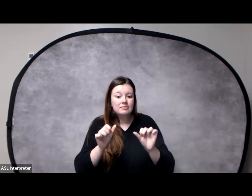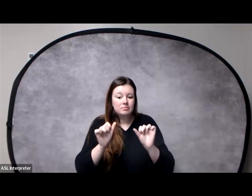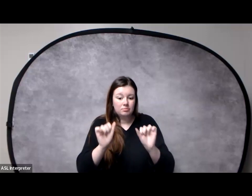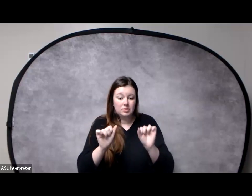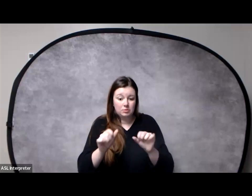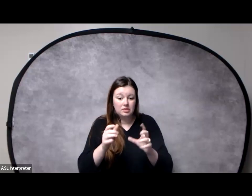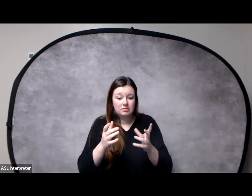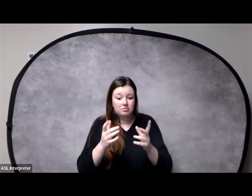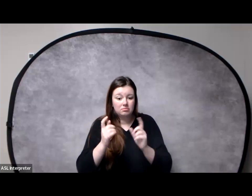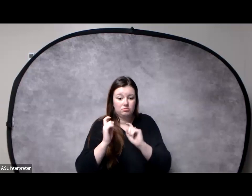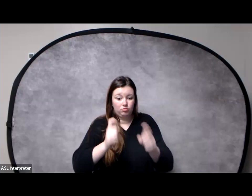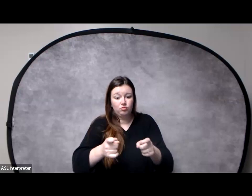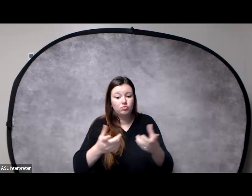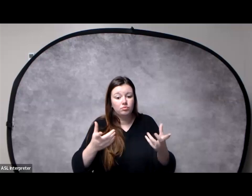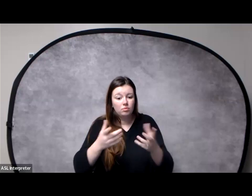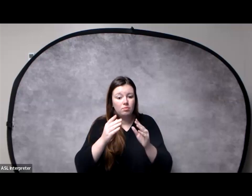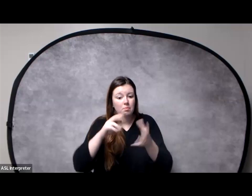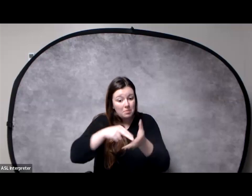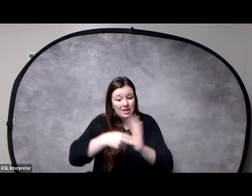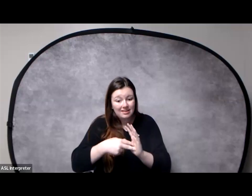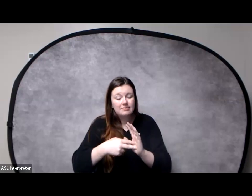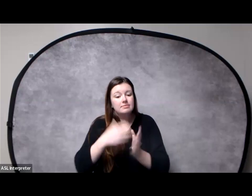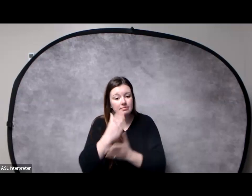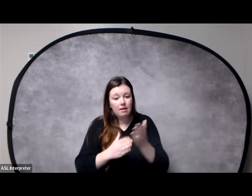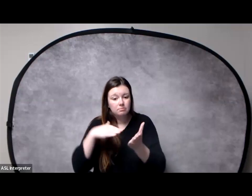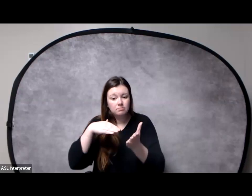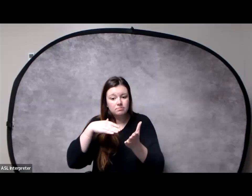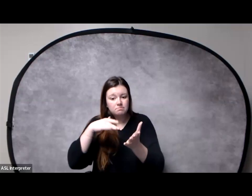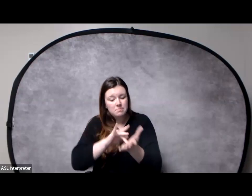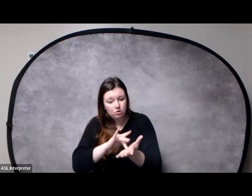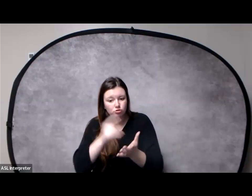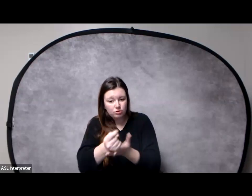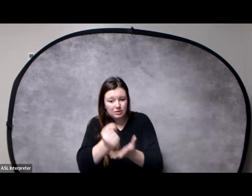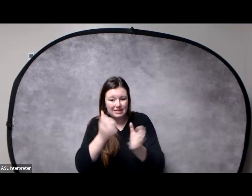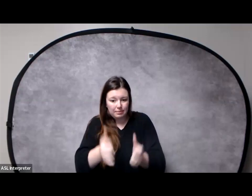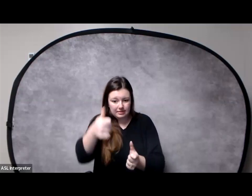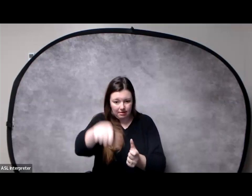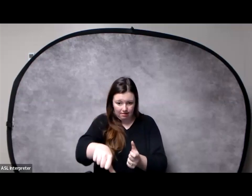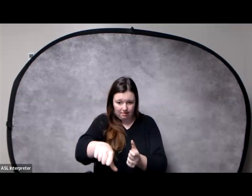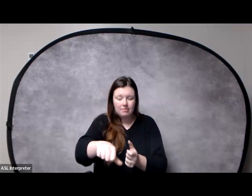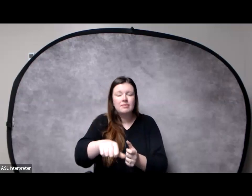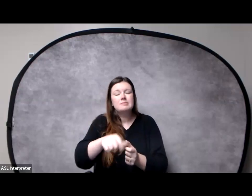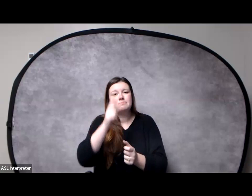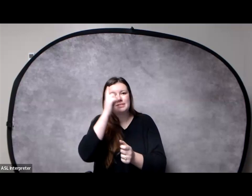reason for that denial where the disability renders the person not qualified for the treatment